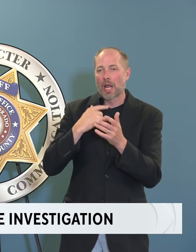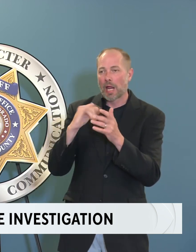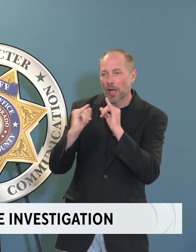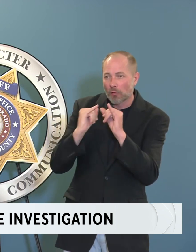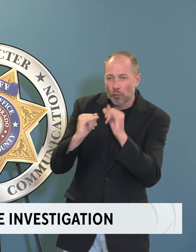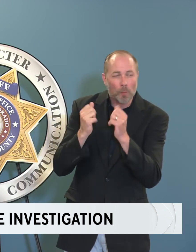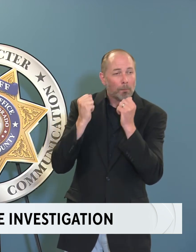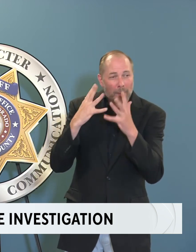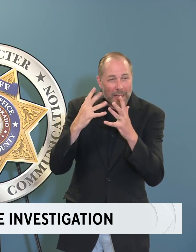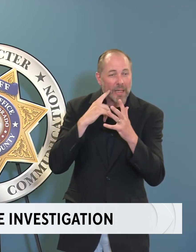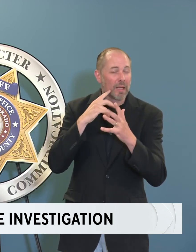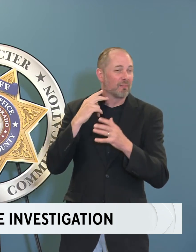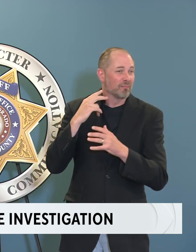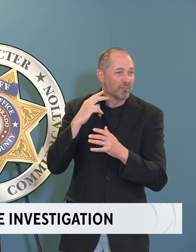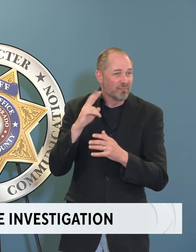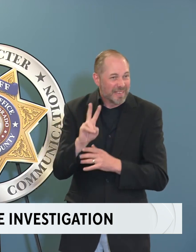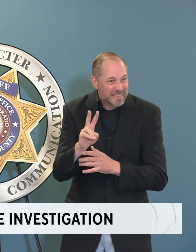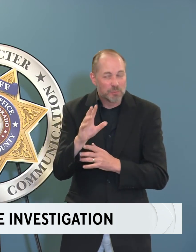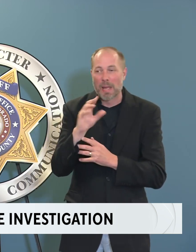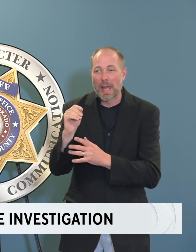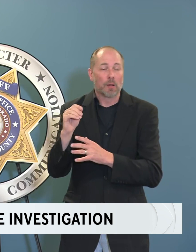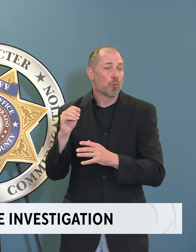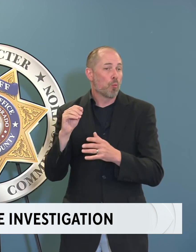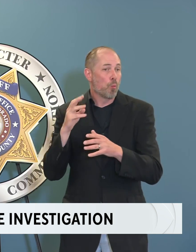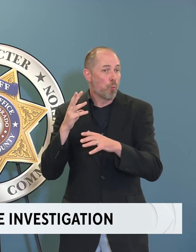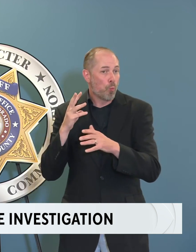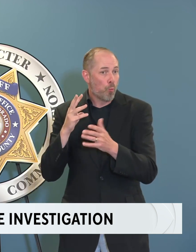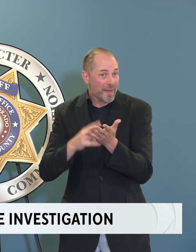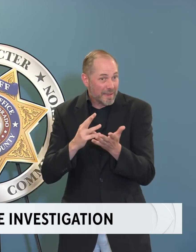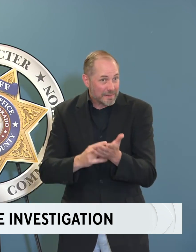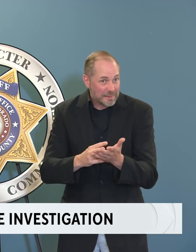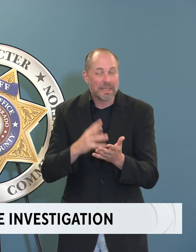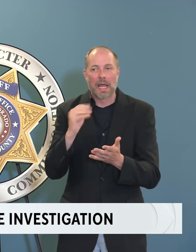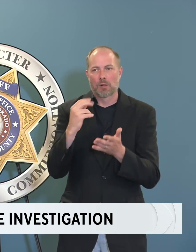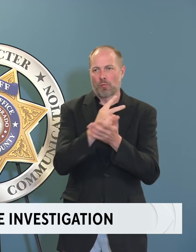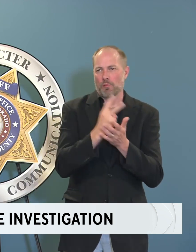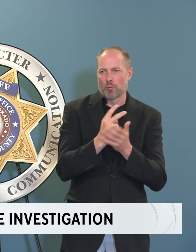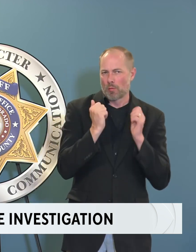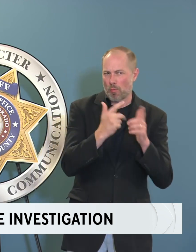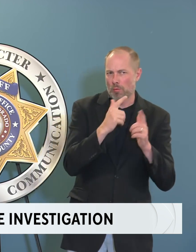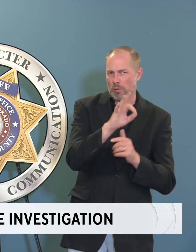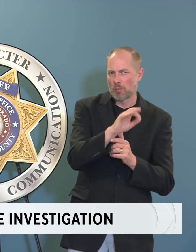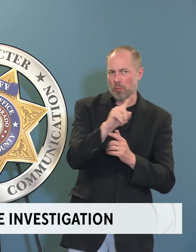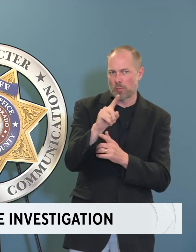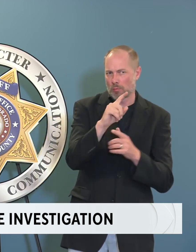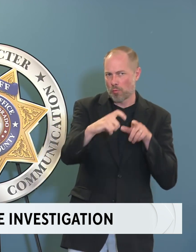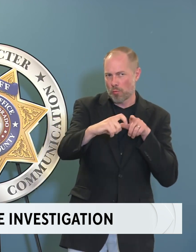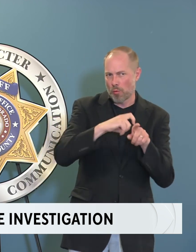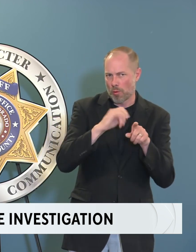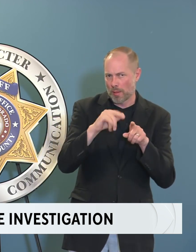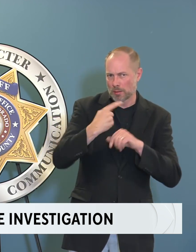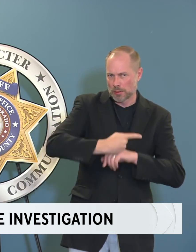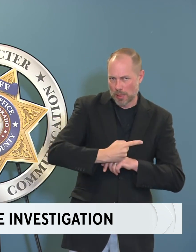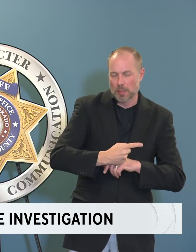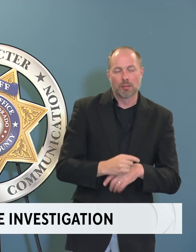HUNDREDS OF VIDEOS AND PHOTOS FROM THAT DAY. INTERVIEWING HUNDREDS OF VICTIMS AND